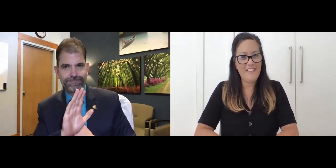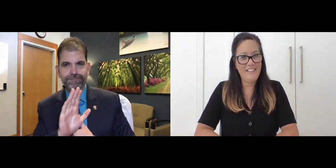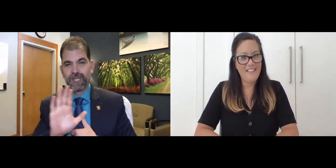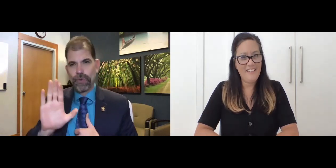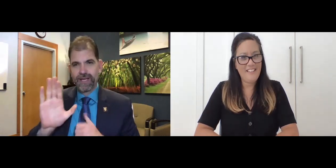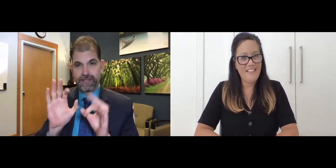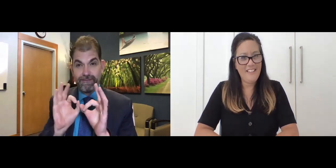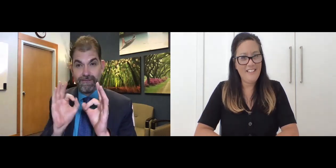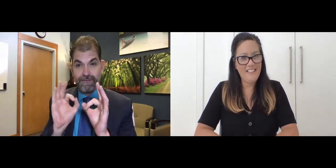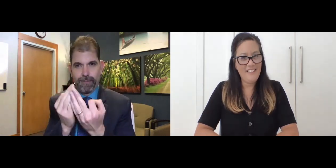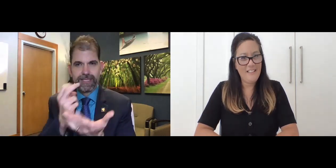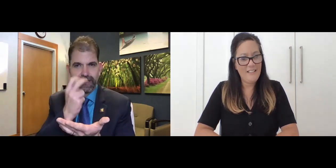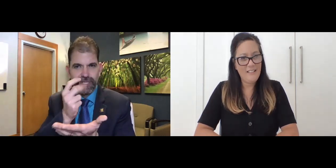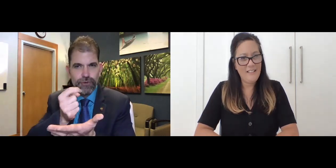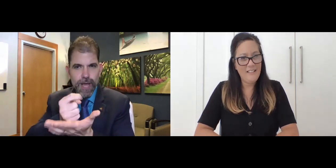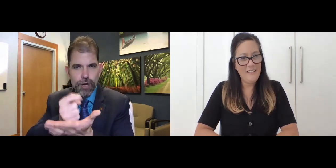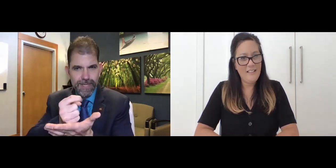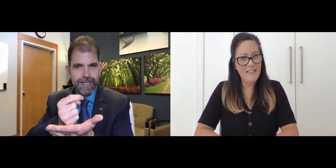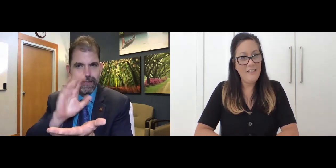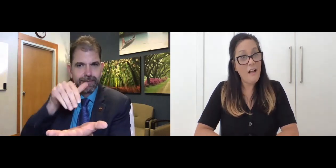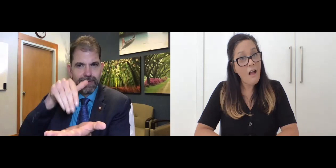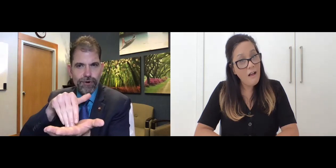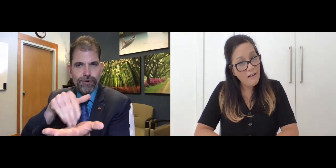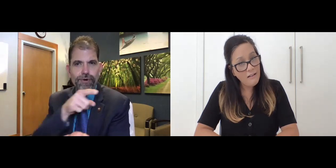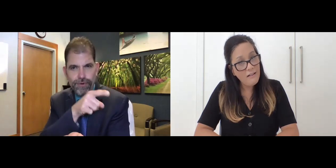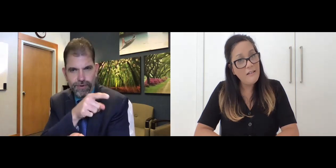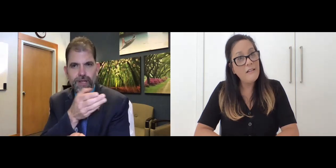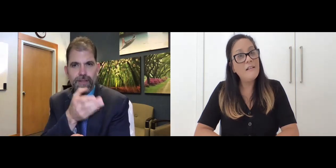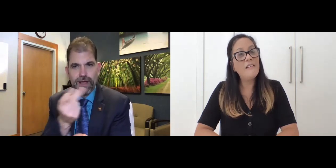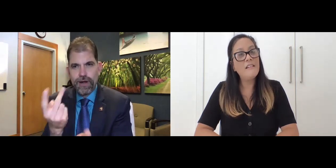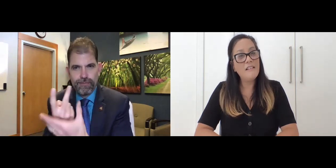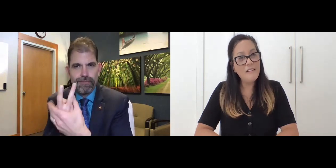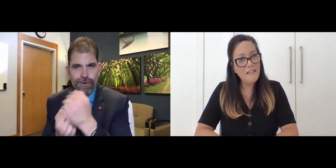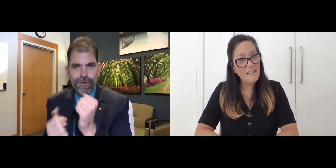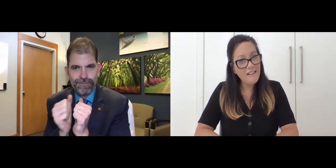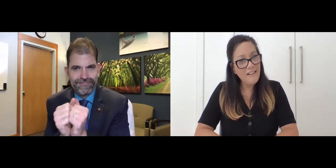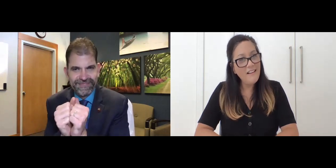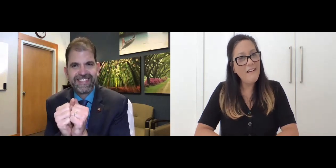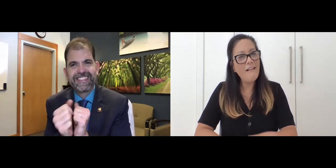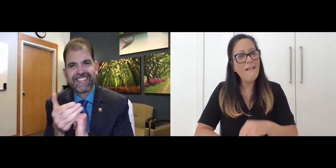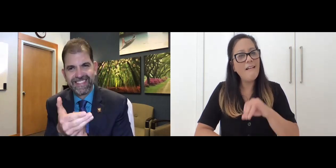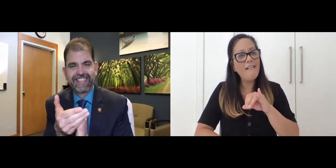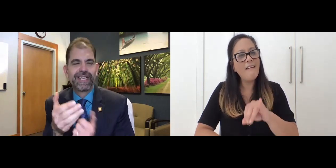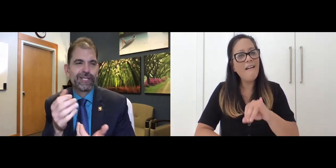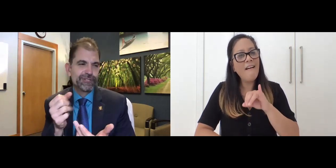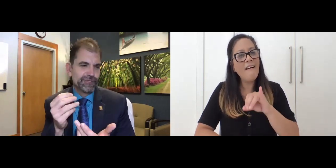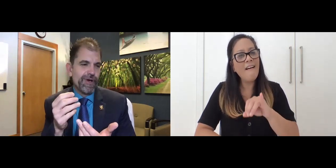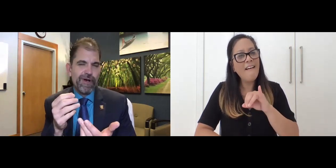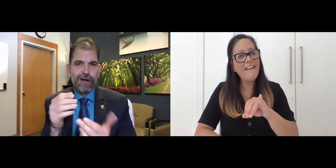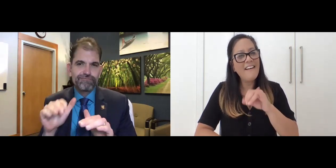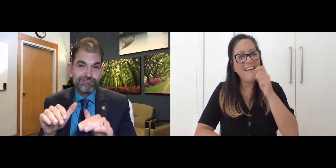the two of us attended school together. They had a family speech program and so we were classmates in